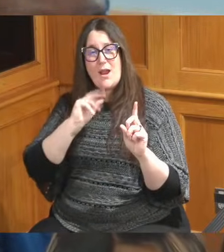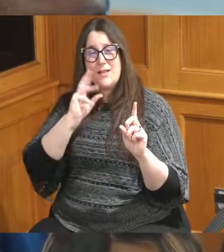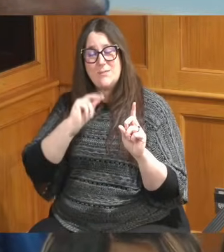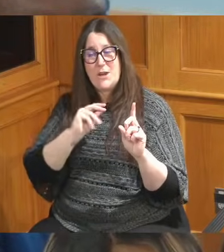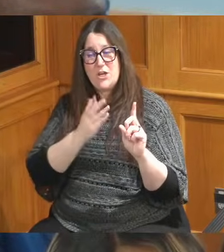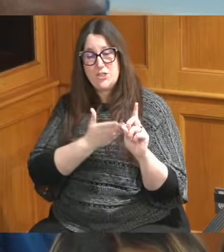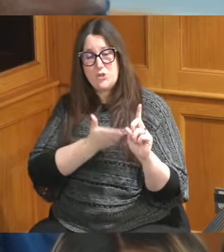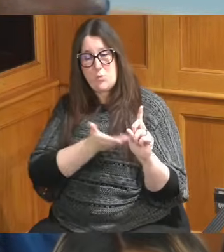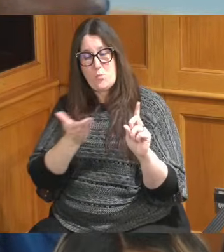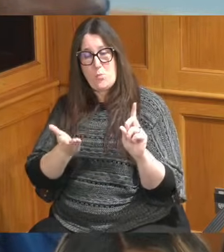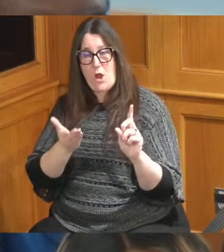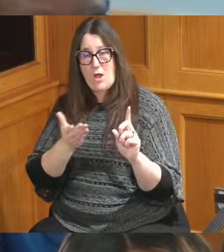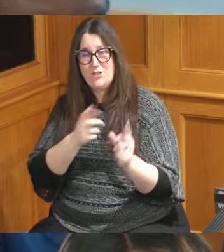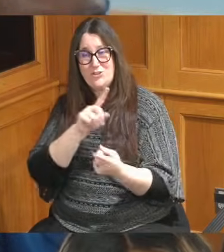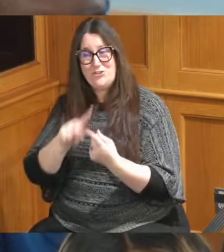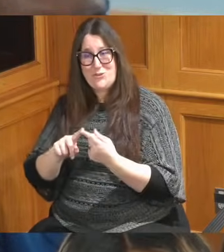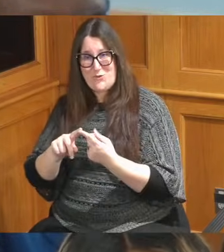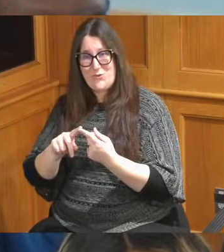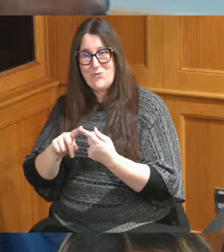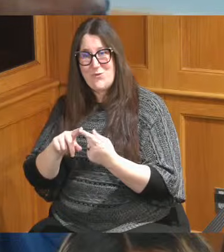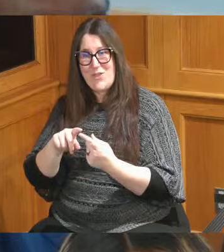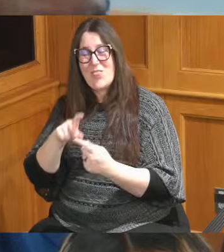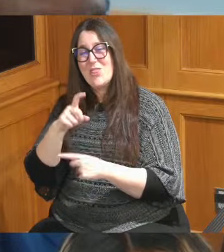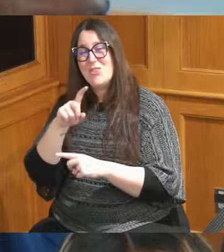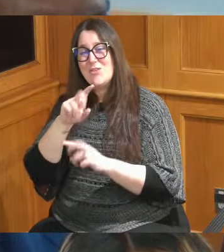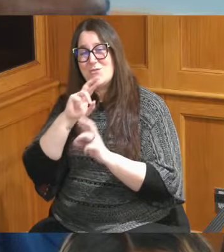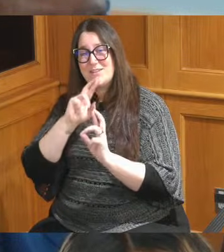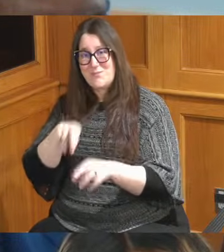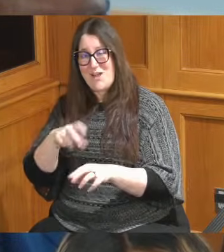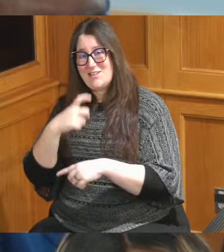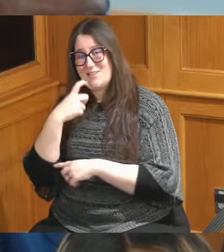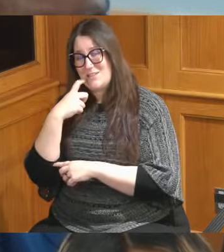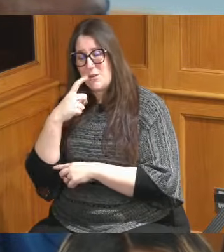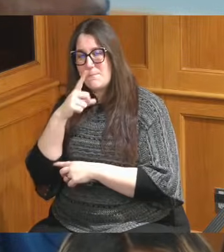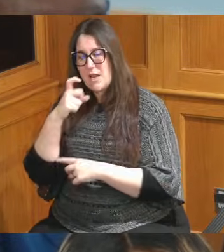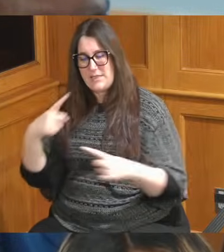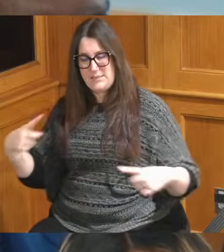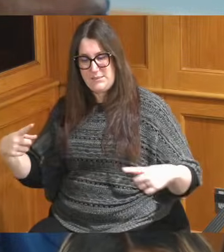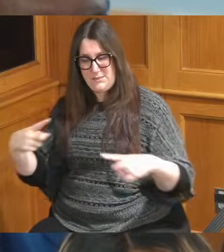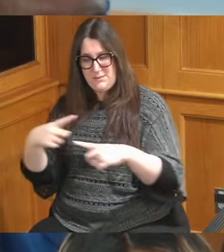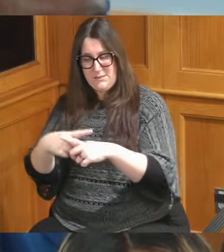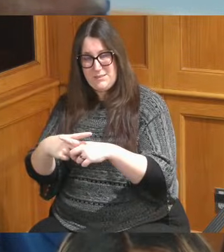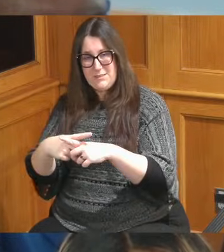Response Coalition because so often there's an intersection between addiction and people